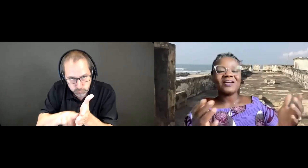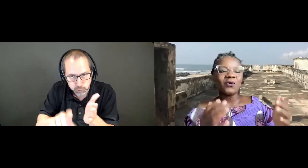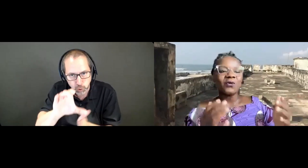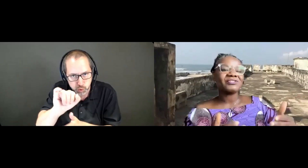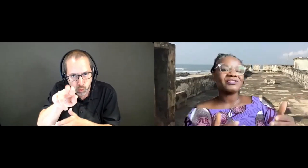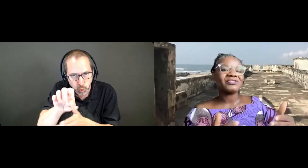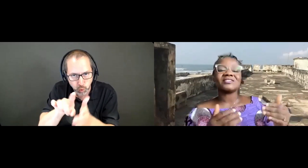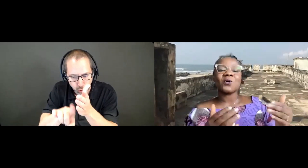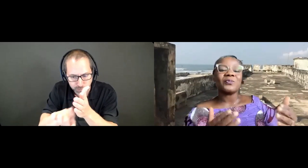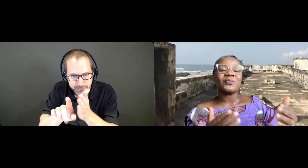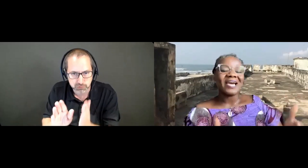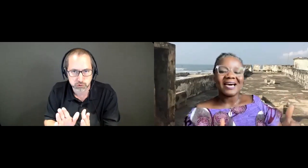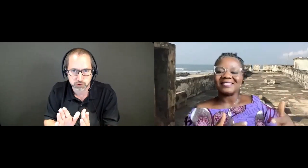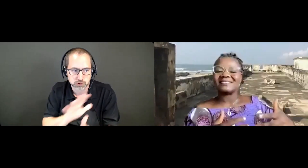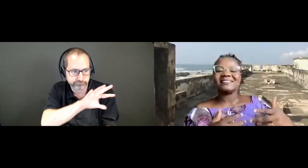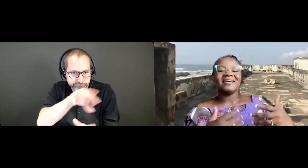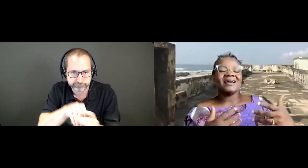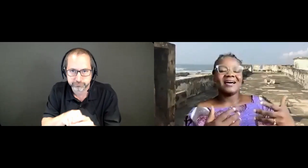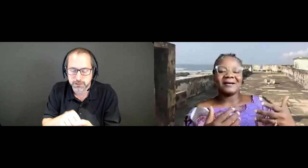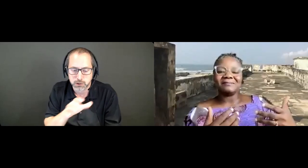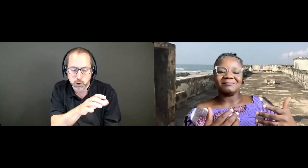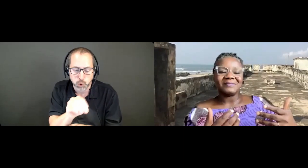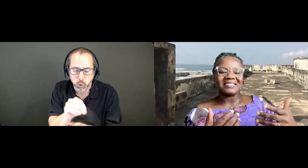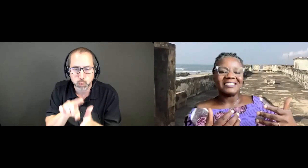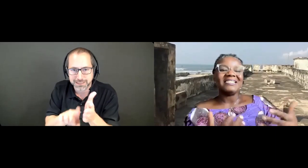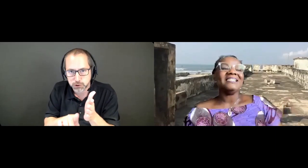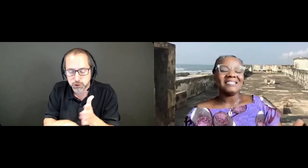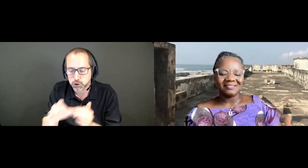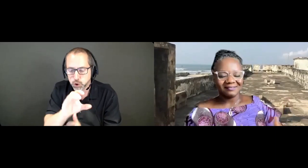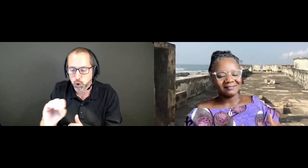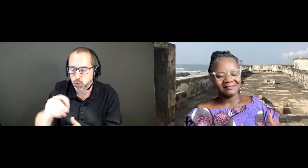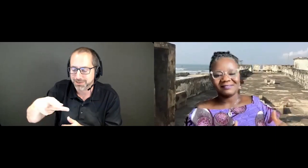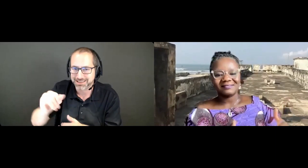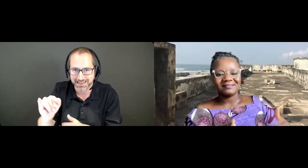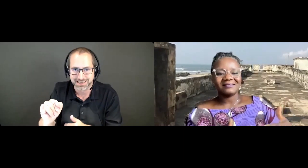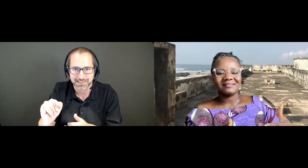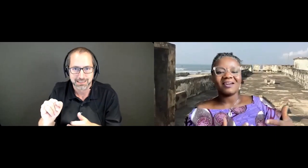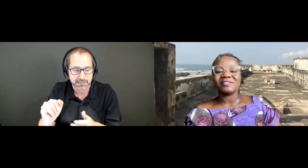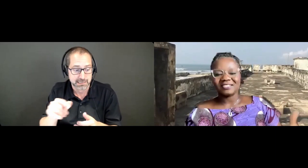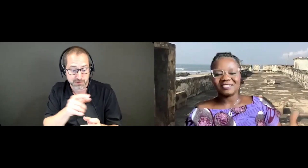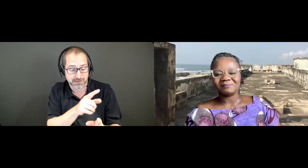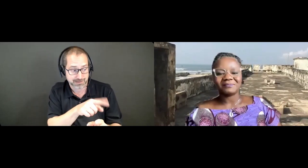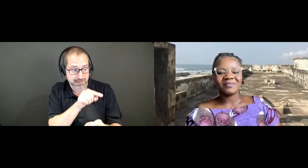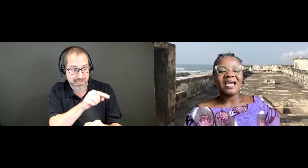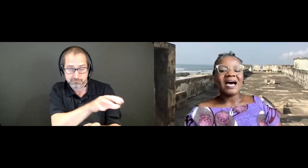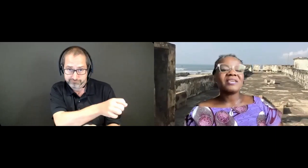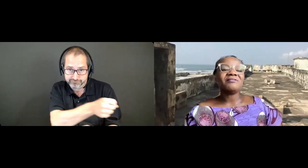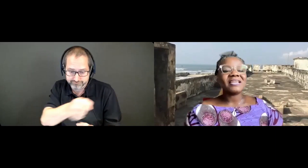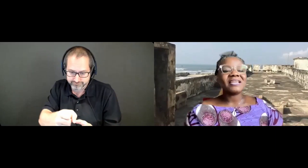Right? Co-researchers, co- PIs, leading the conversation. I will give you an example.